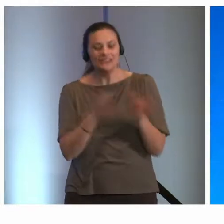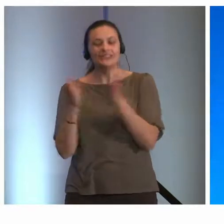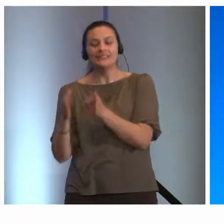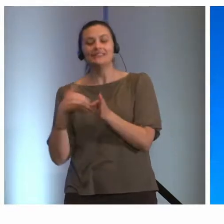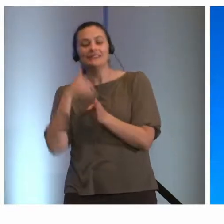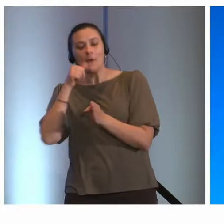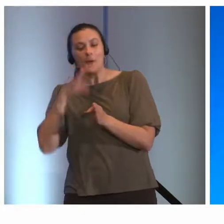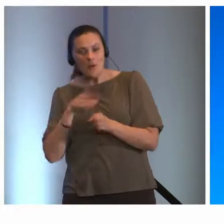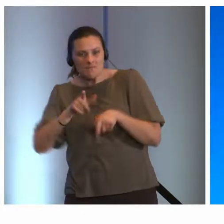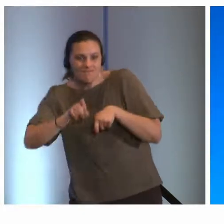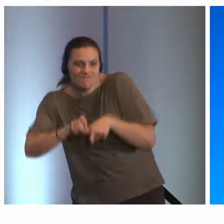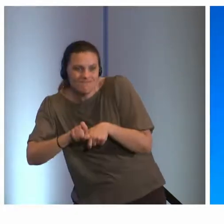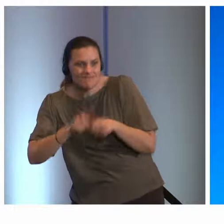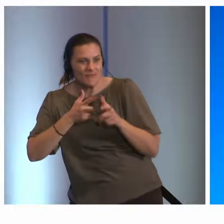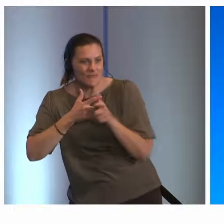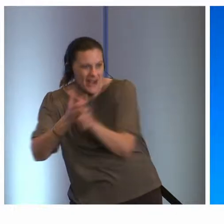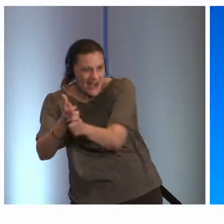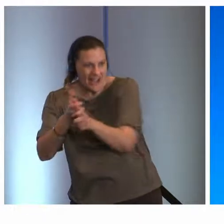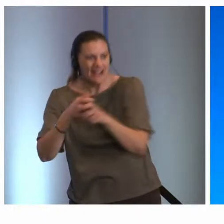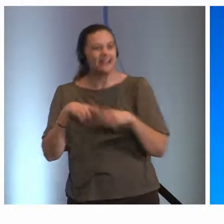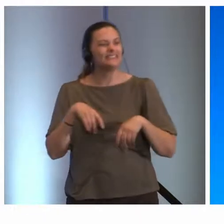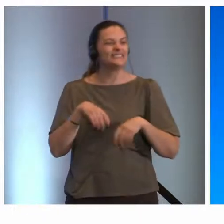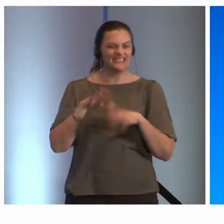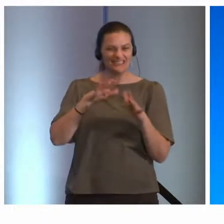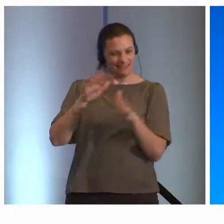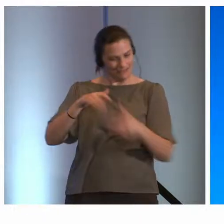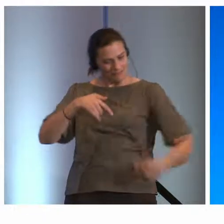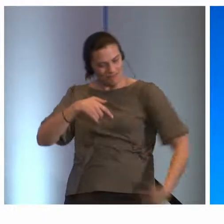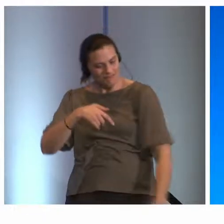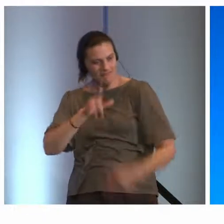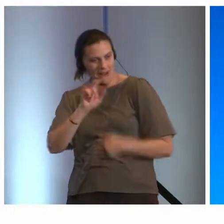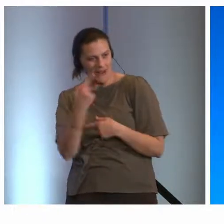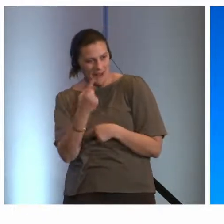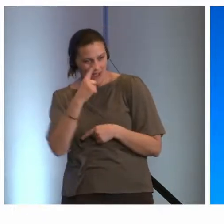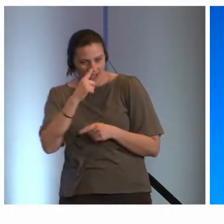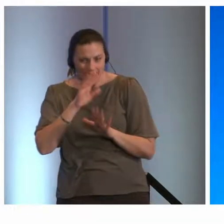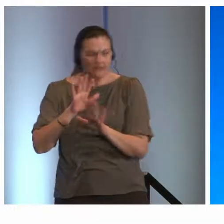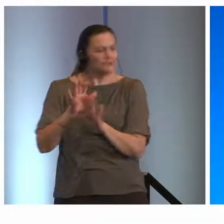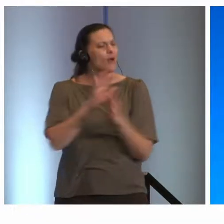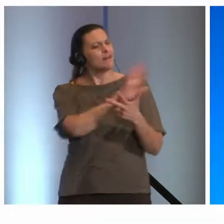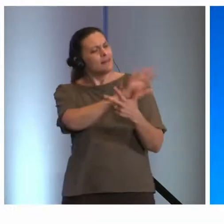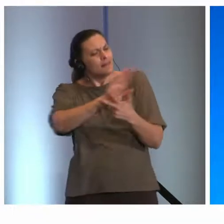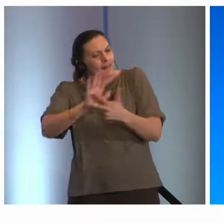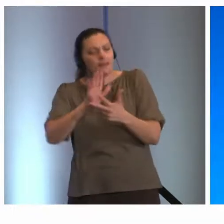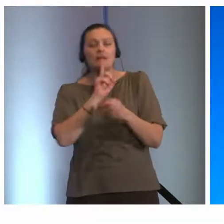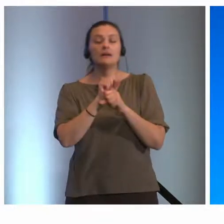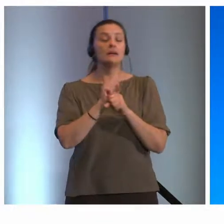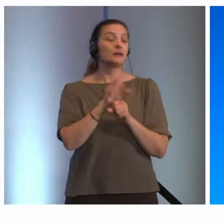woman in a racing stance, with her prosthesis.